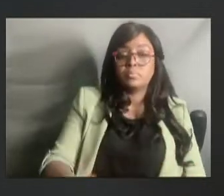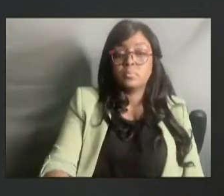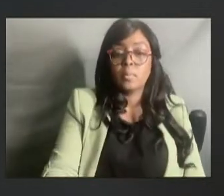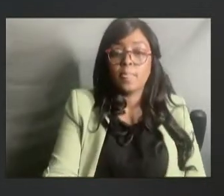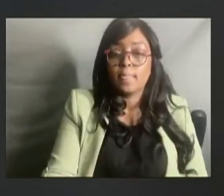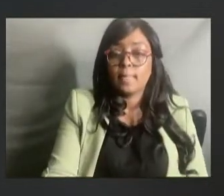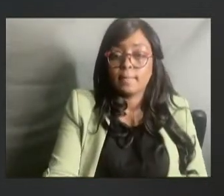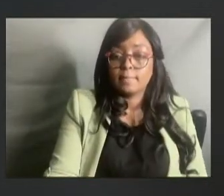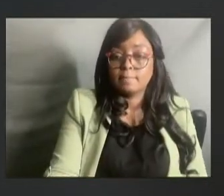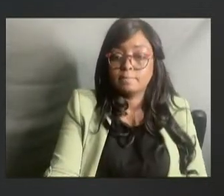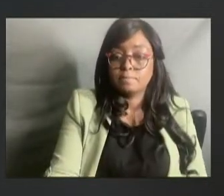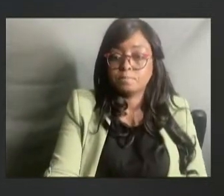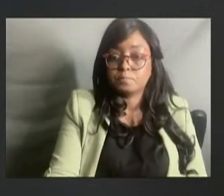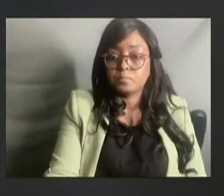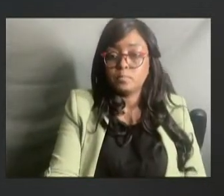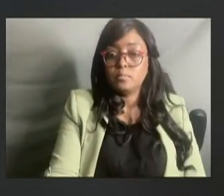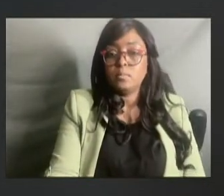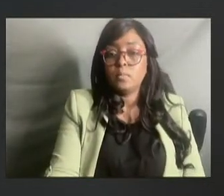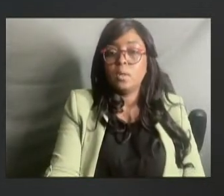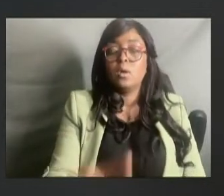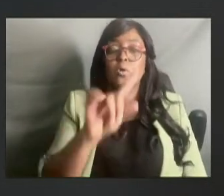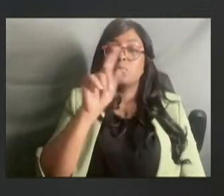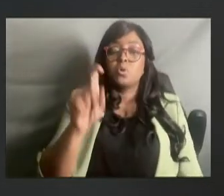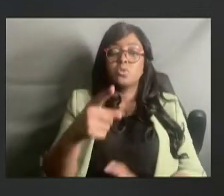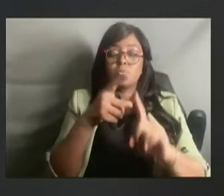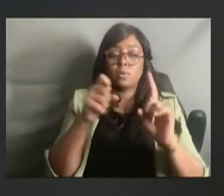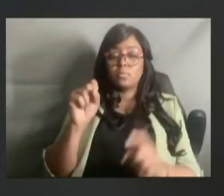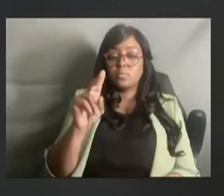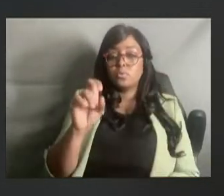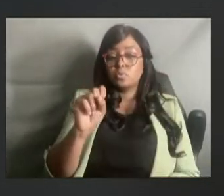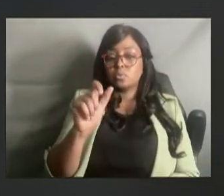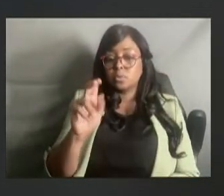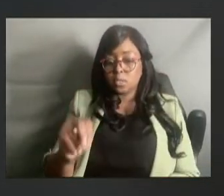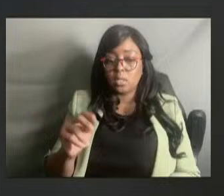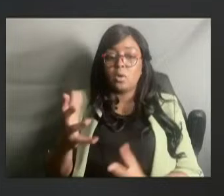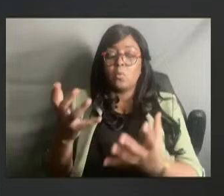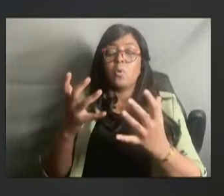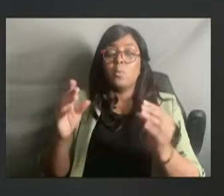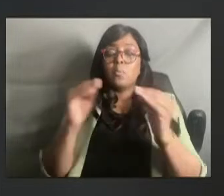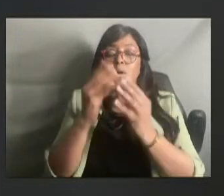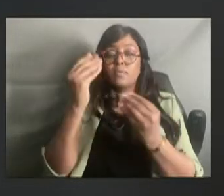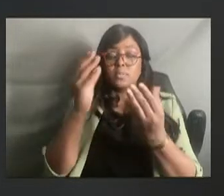concise as possible. And so let's jump right in. We've got a